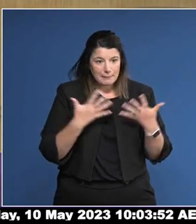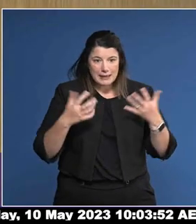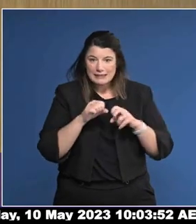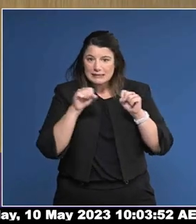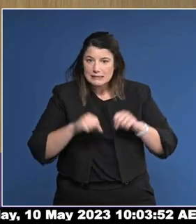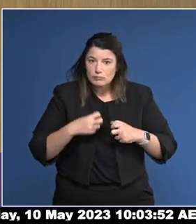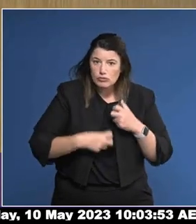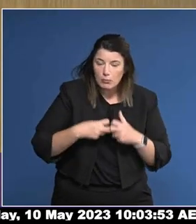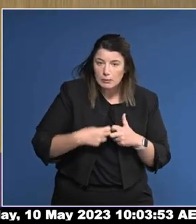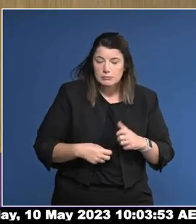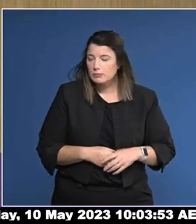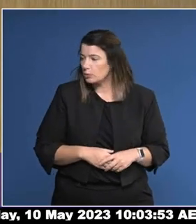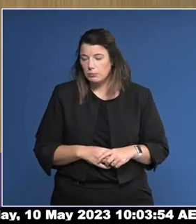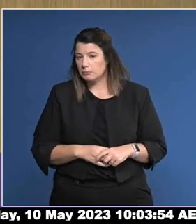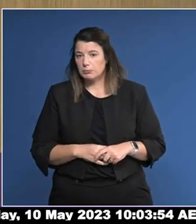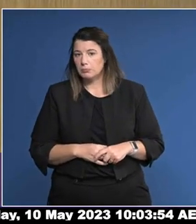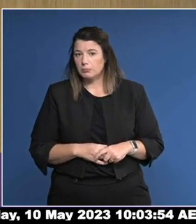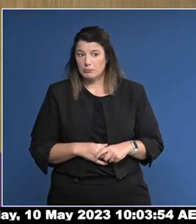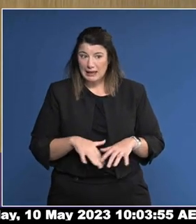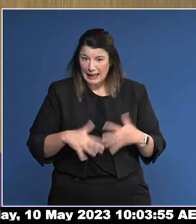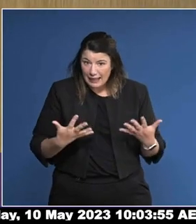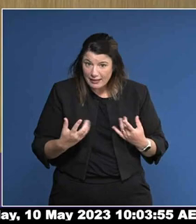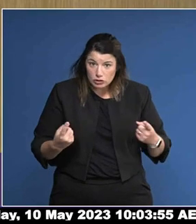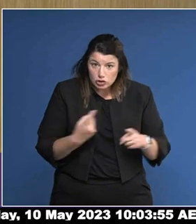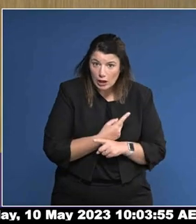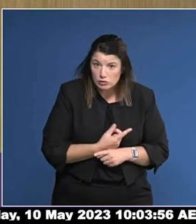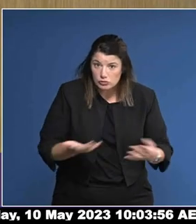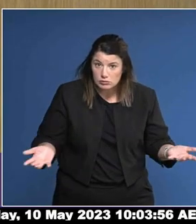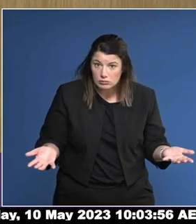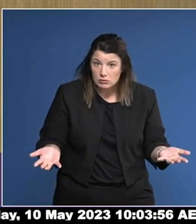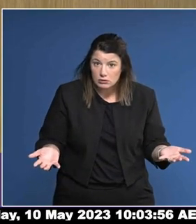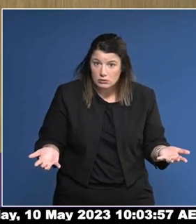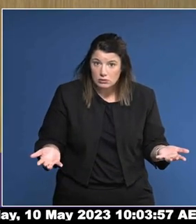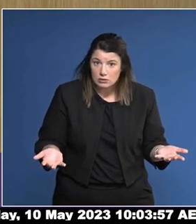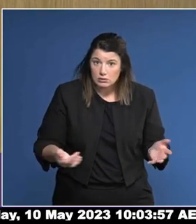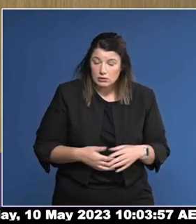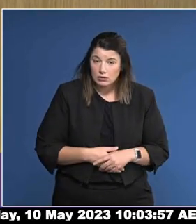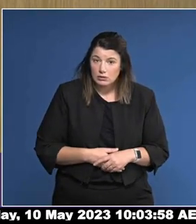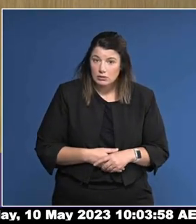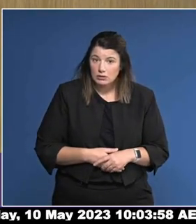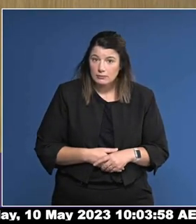No. MS EASTMAN: Did anything happen in response to this report? No. MS EASTMAN: That you're aware of?